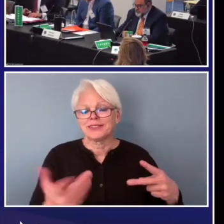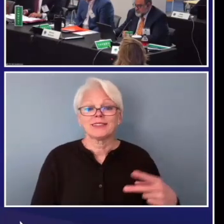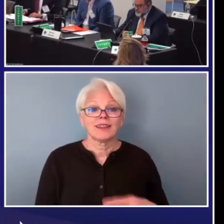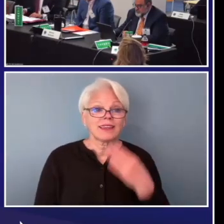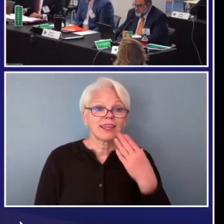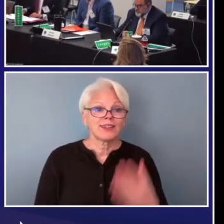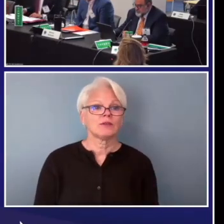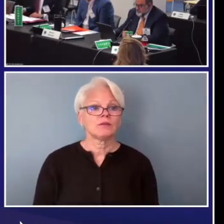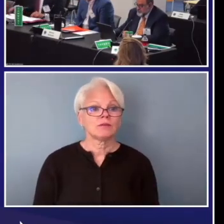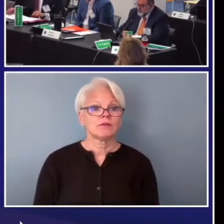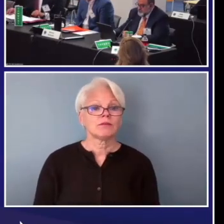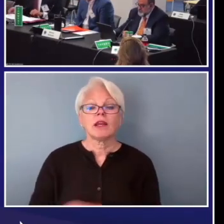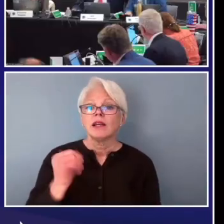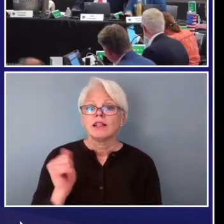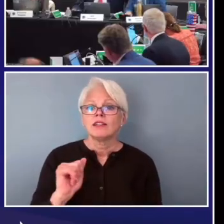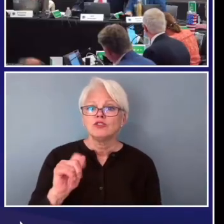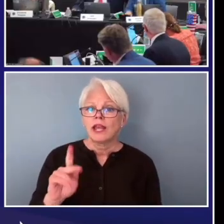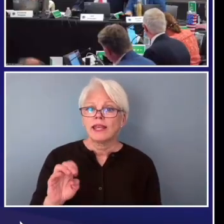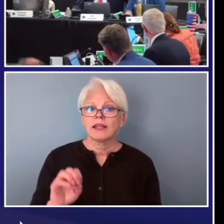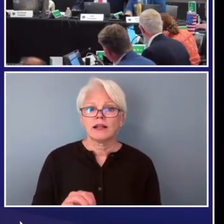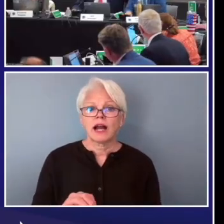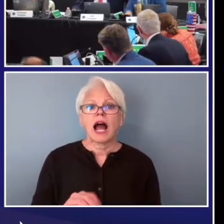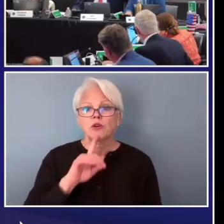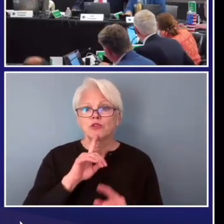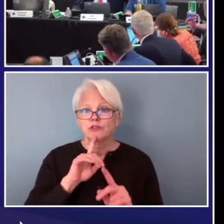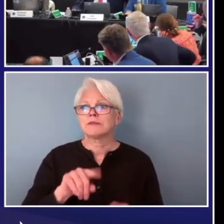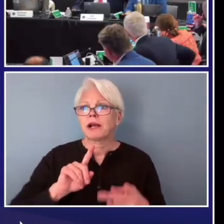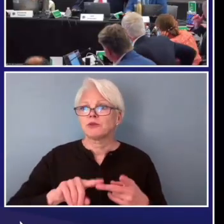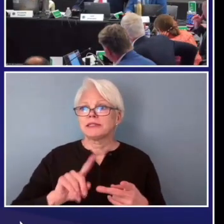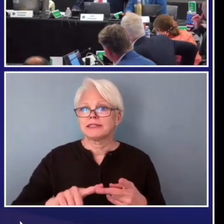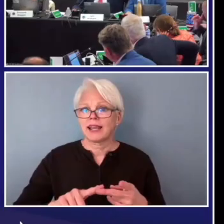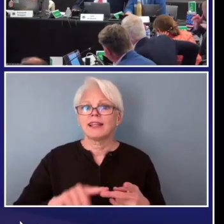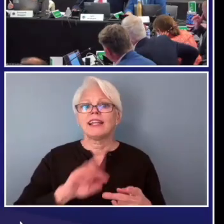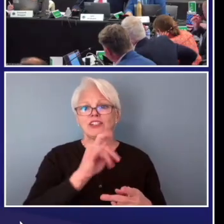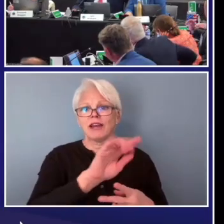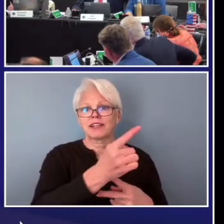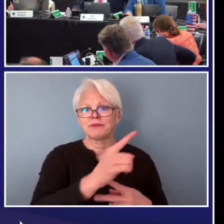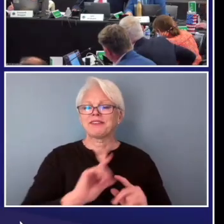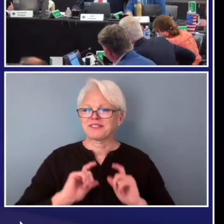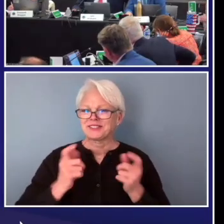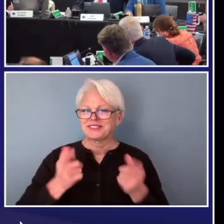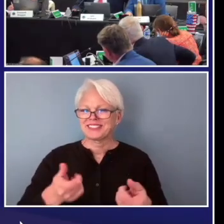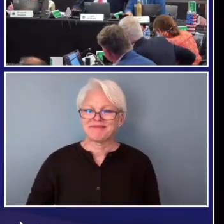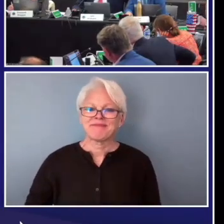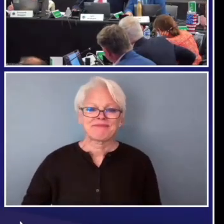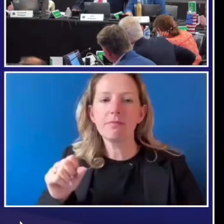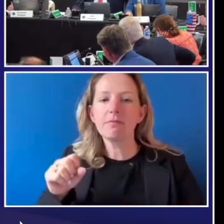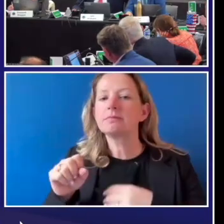Go ahead, Jake. I'll respond to two. I'll let Jeff speak to one. To the extent that any of you have suggestions for drafting,